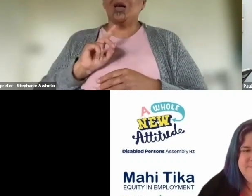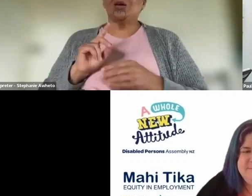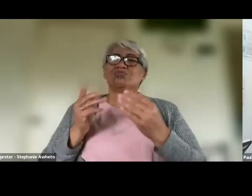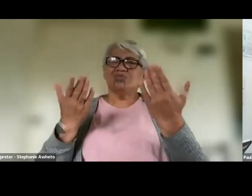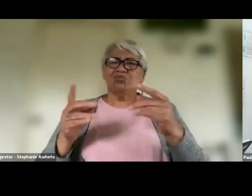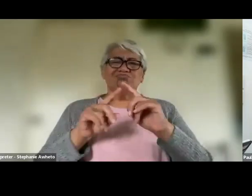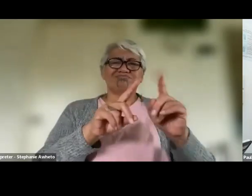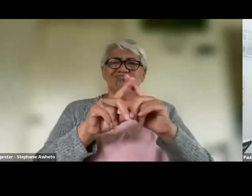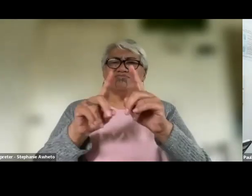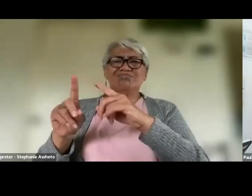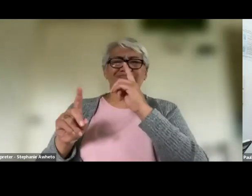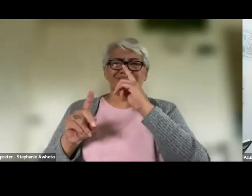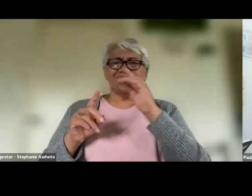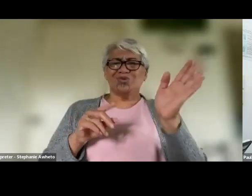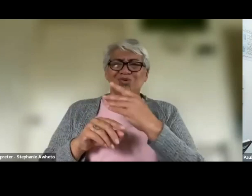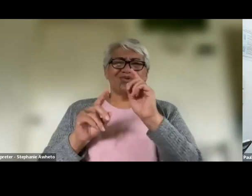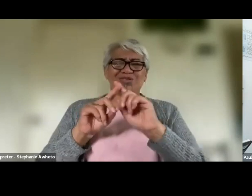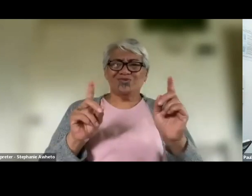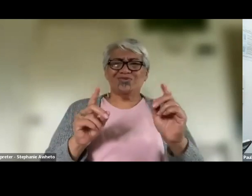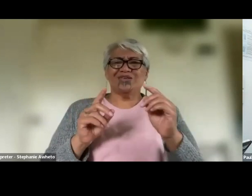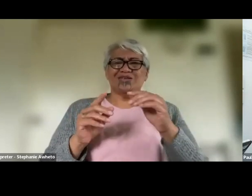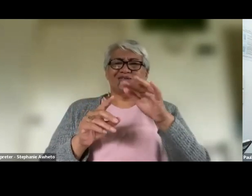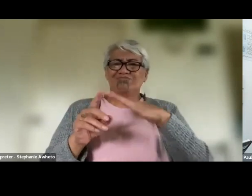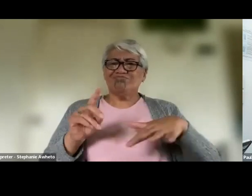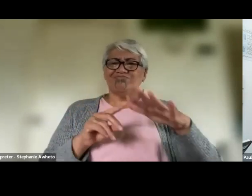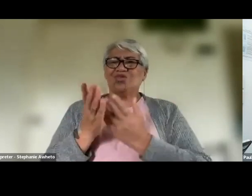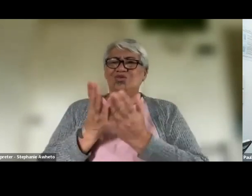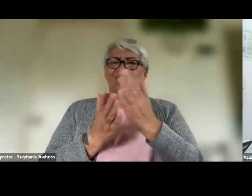e nga reo, rau rangatiratanga ma, tēnā koutou katoa.